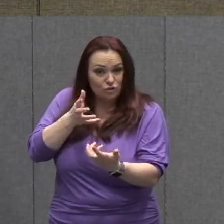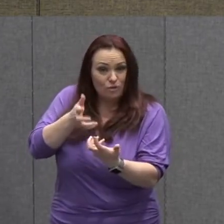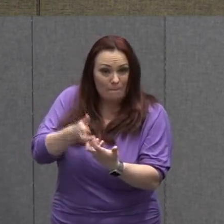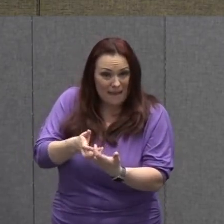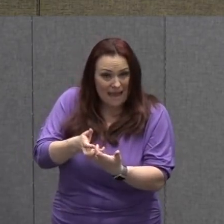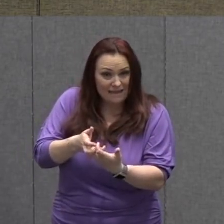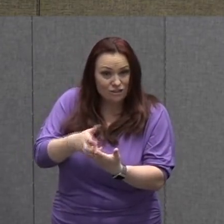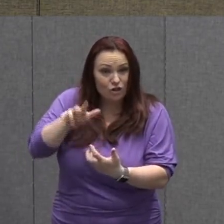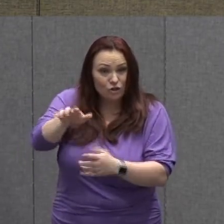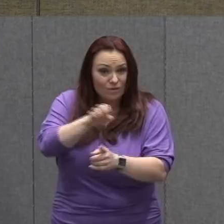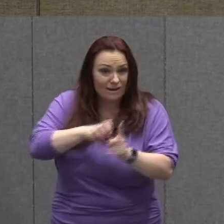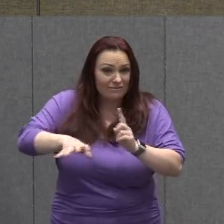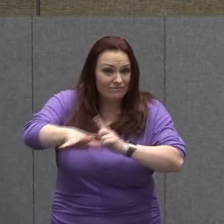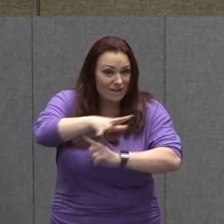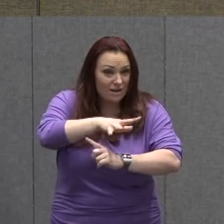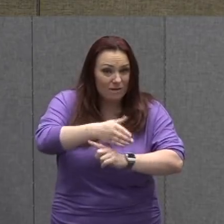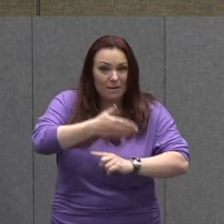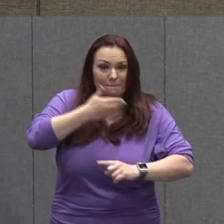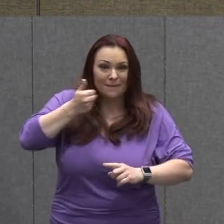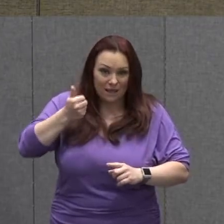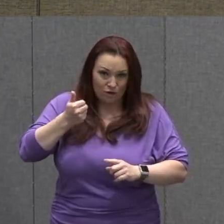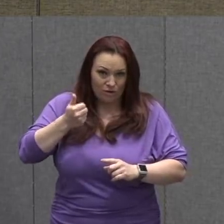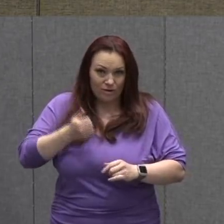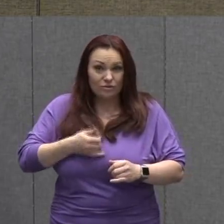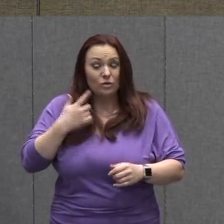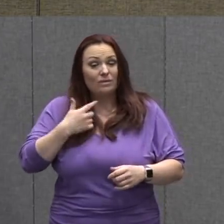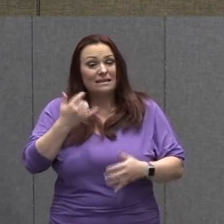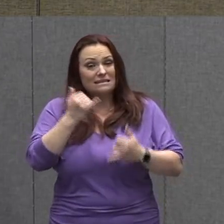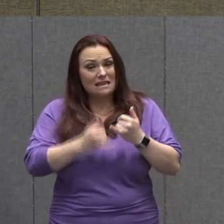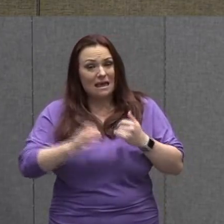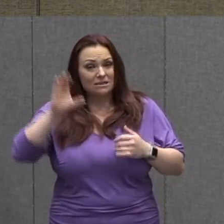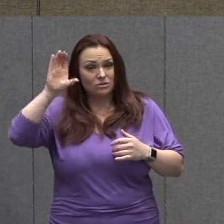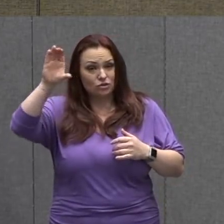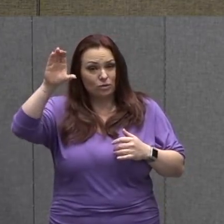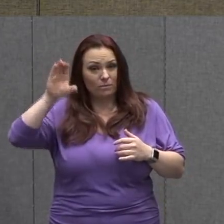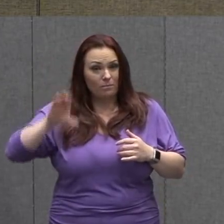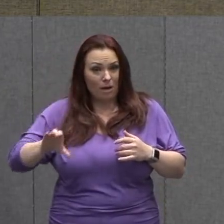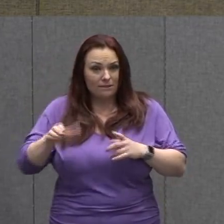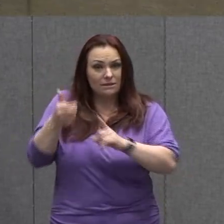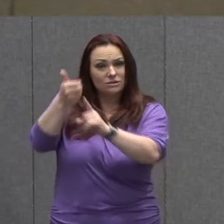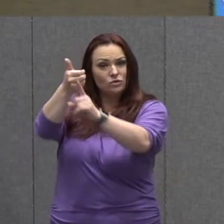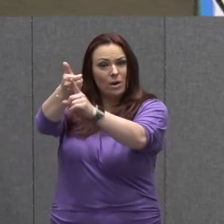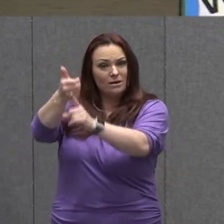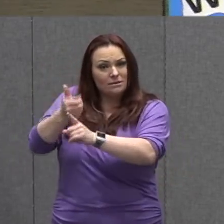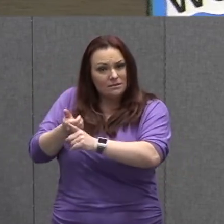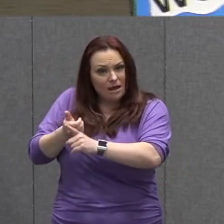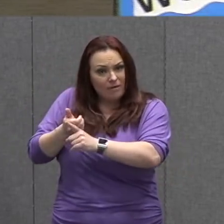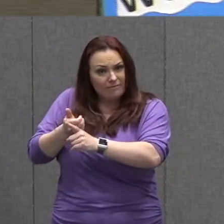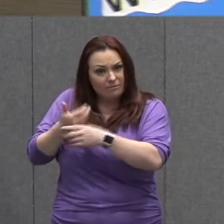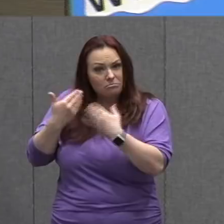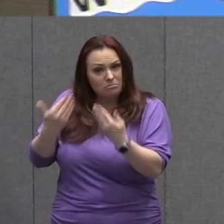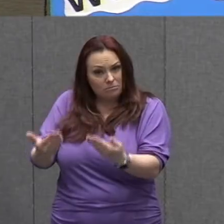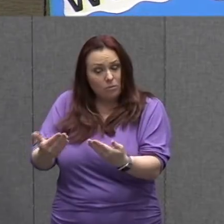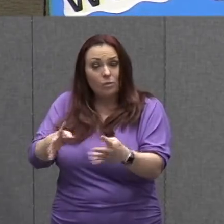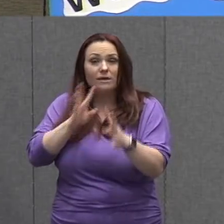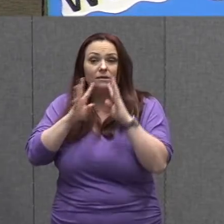Now, these last two parts I'm gonna let you do on your own. We talked a lot about how seeds